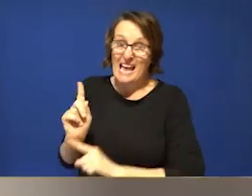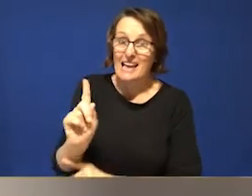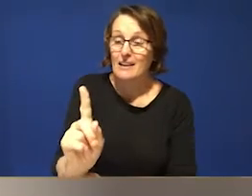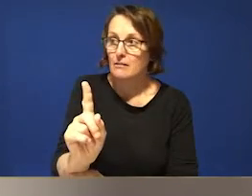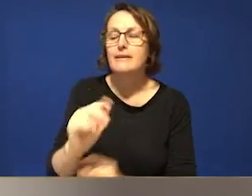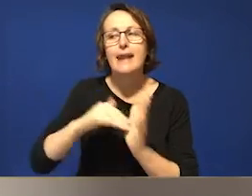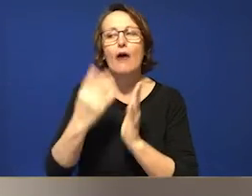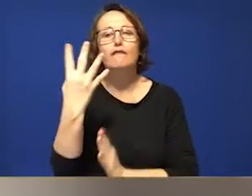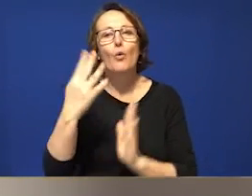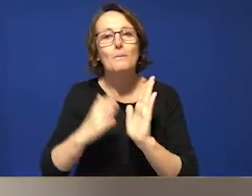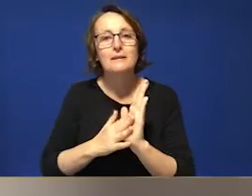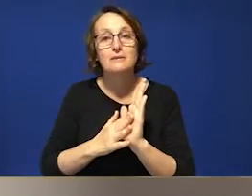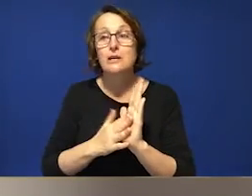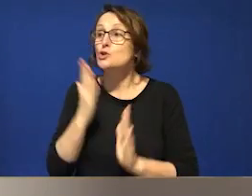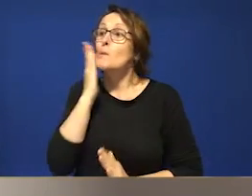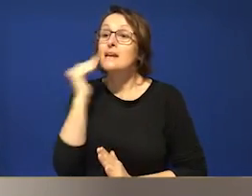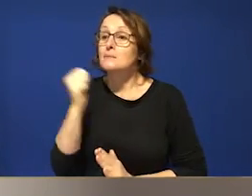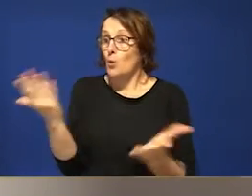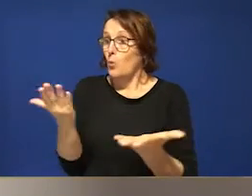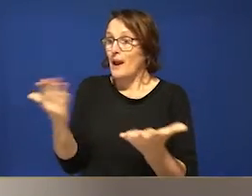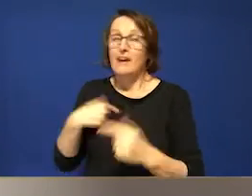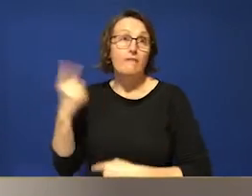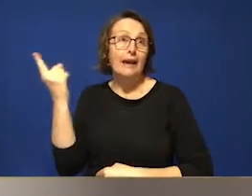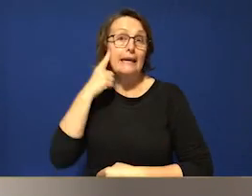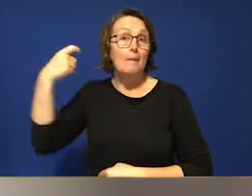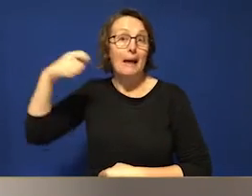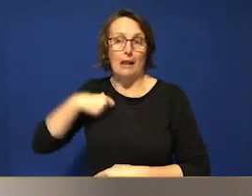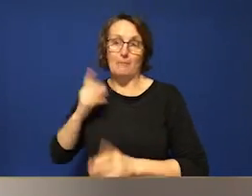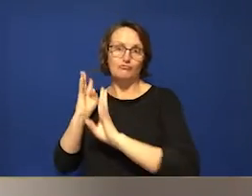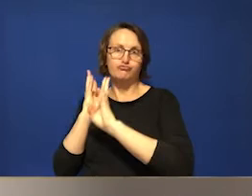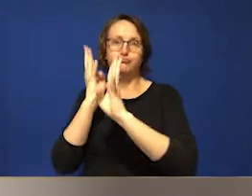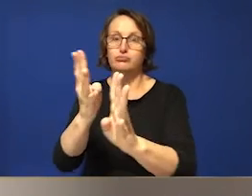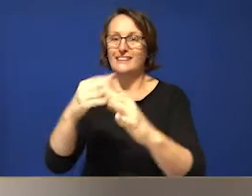had to be designed so that wherever you were in the complex, you had to be able to get to the chamber.